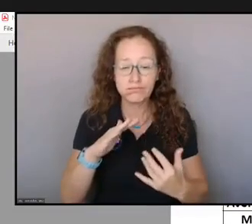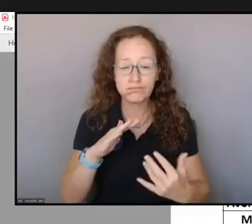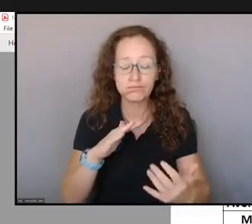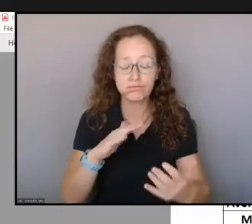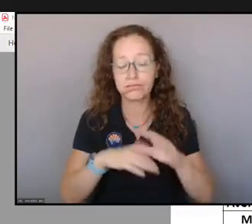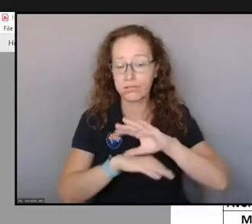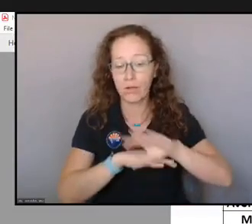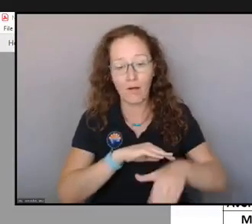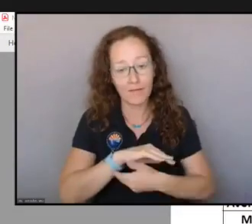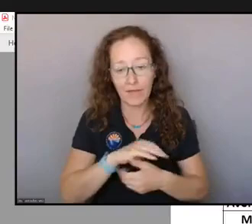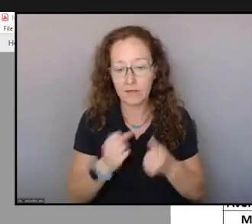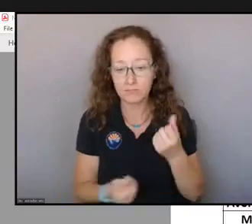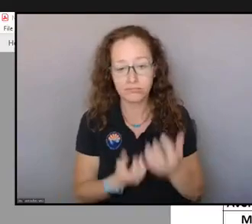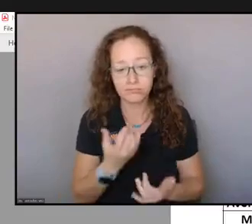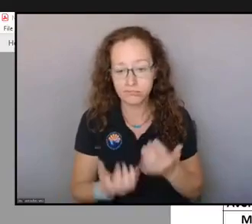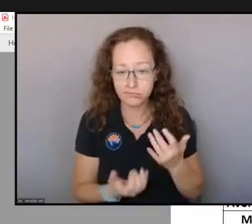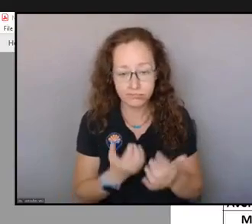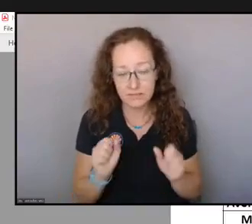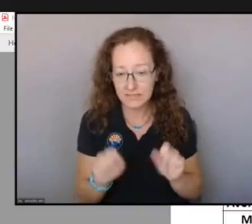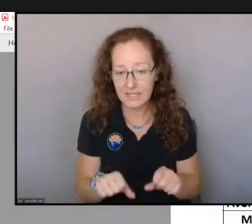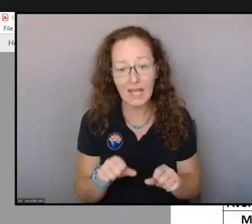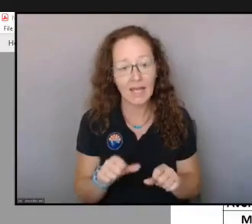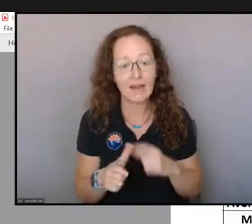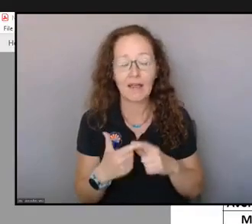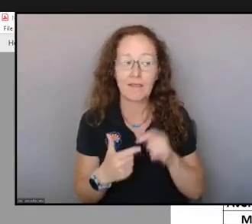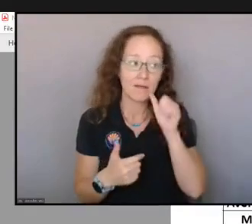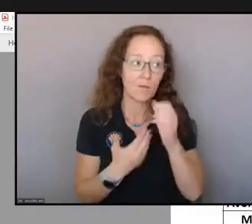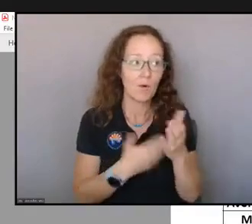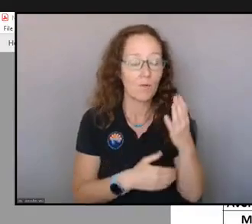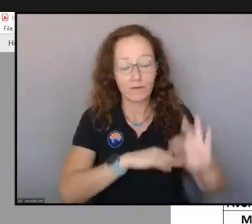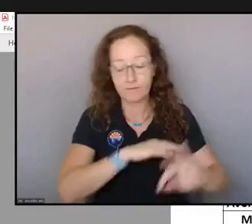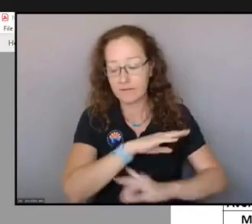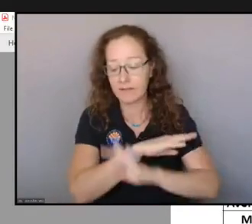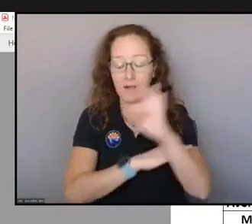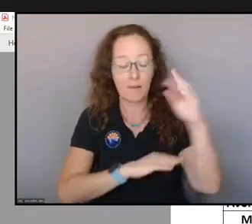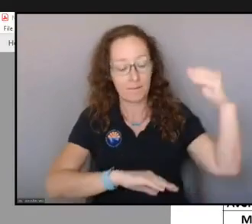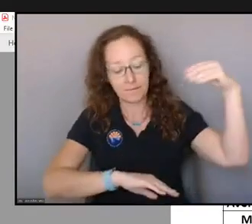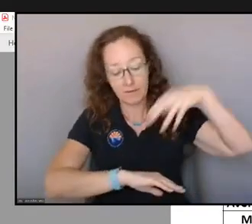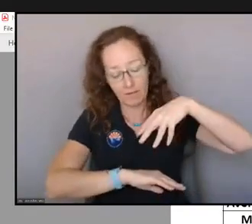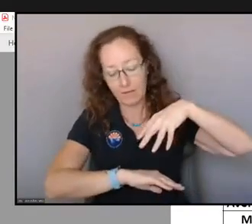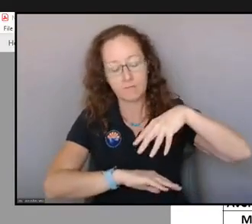THING IN THE MORNING ONCE THE SUN COMES UP AND SOLAR RADIATION HITS THOSE AND PREHEATS THEM.